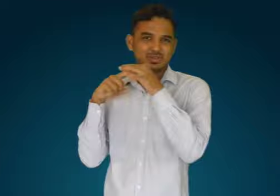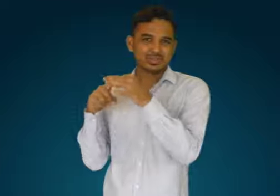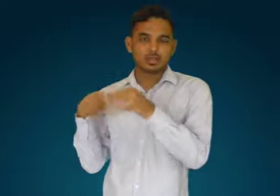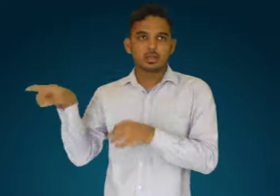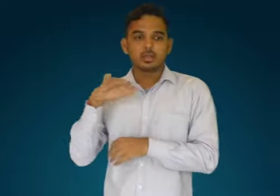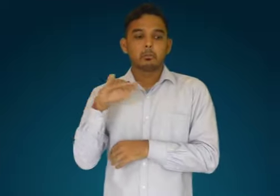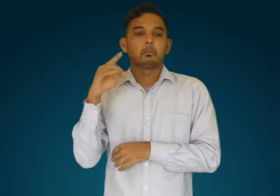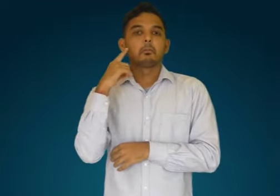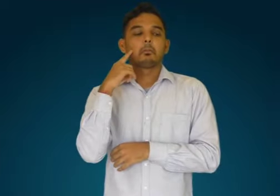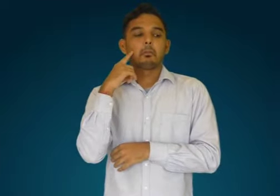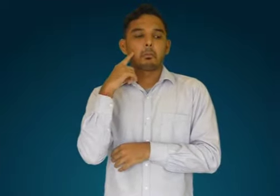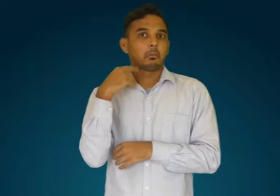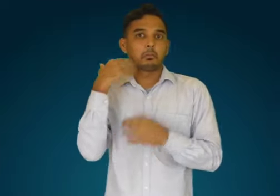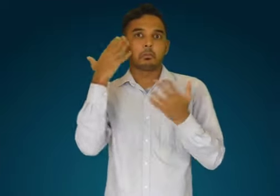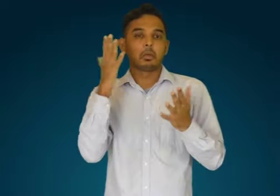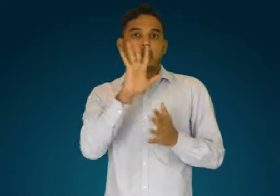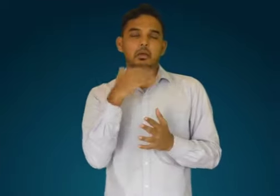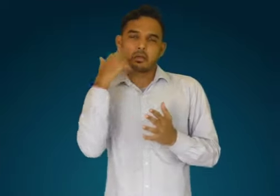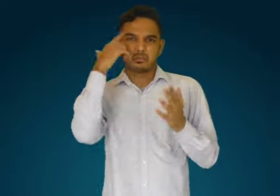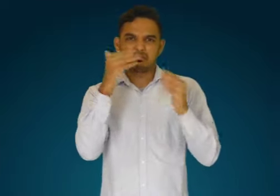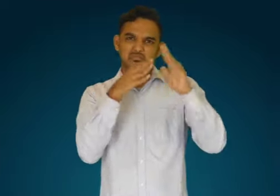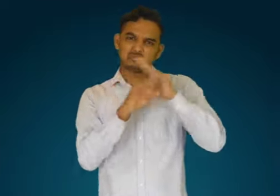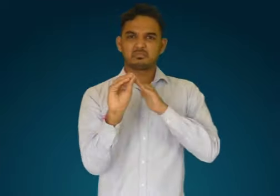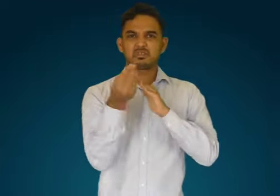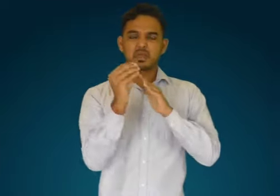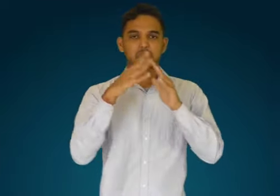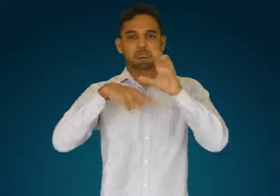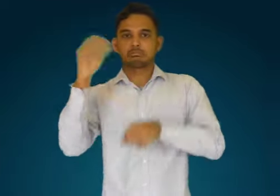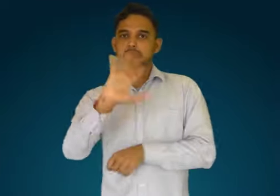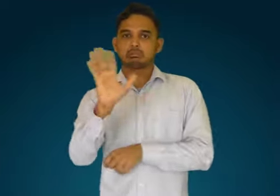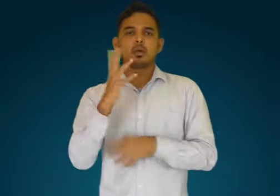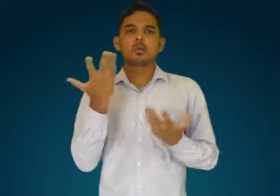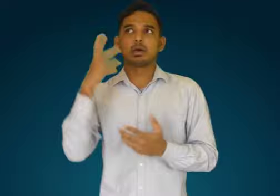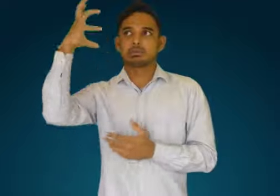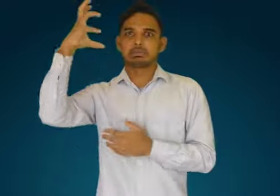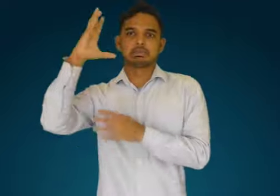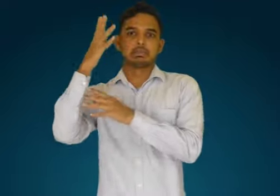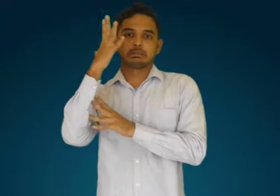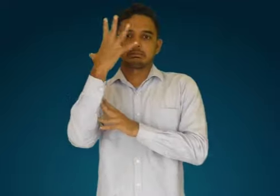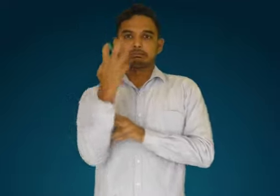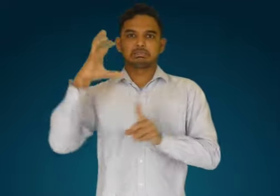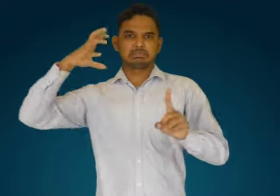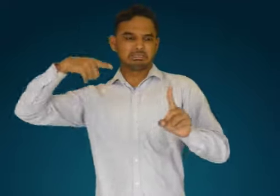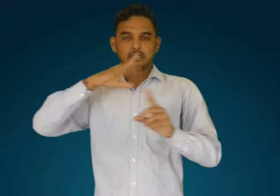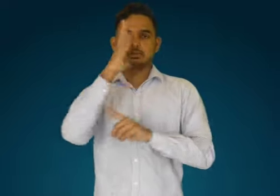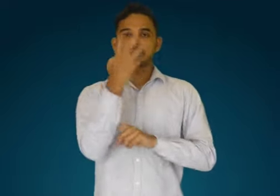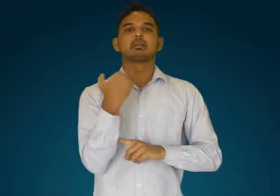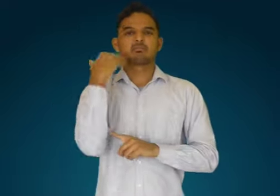we all know that sunlight is critical for plants can plants survive inside a room without sunlight no they cannot